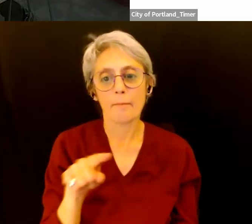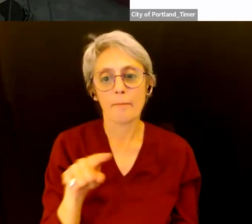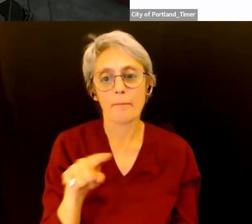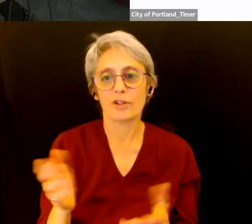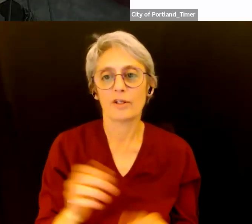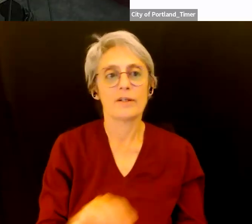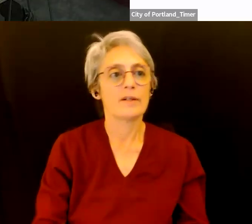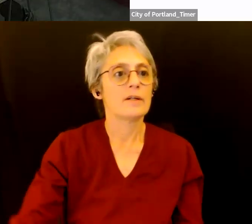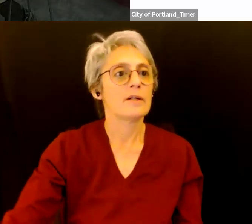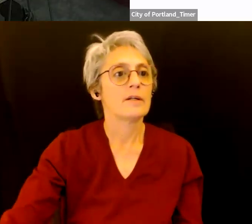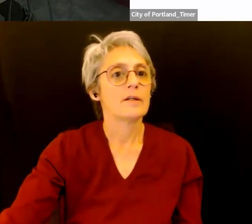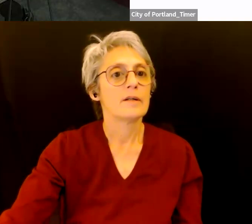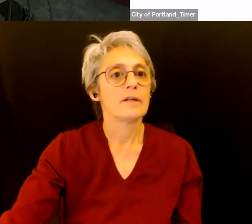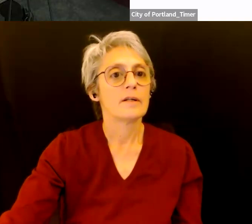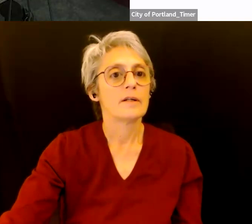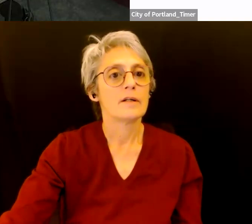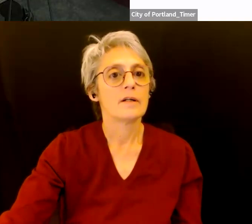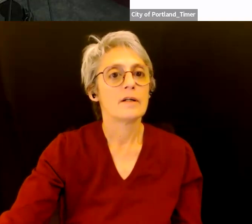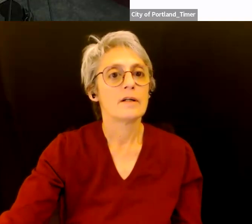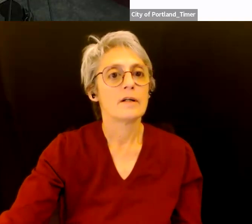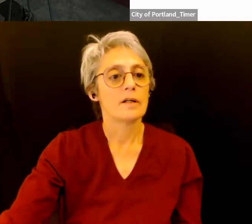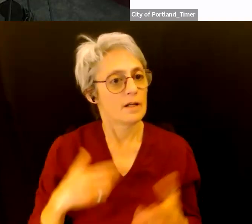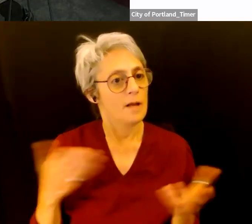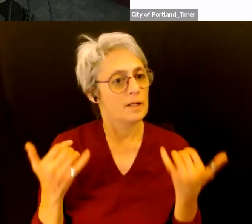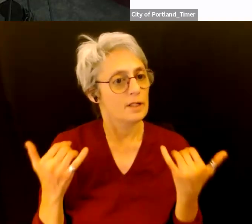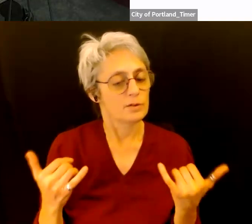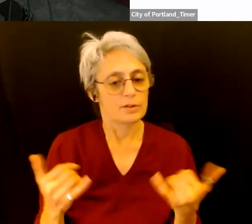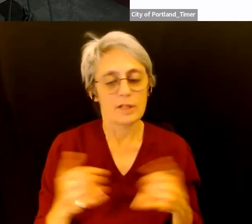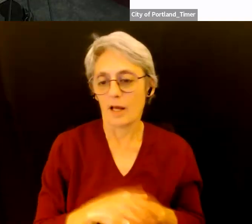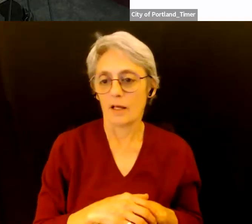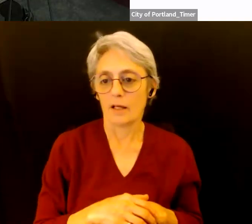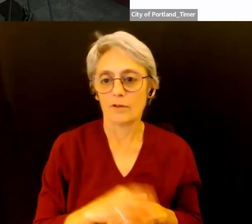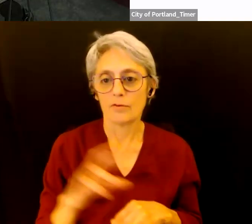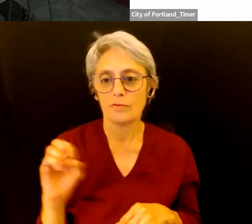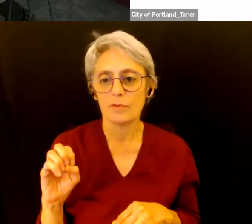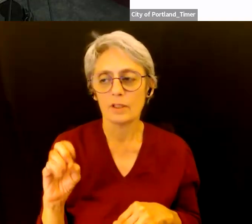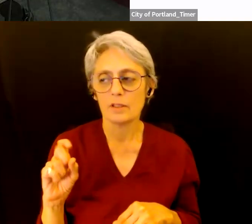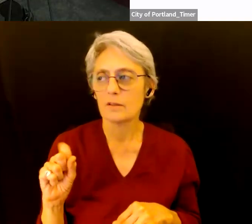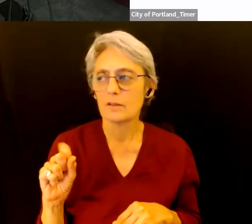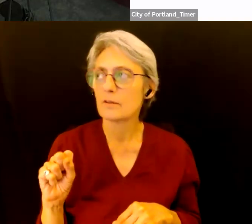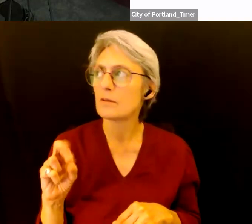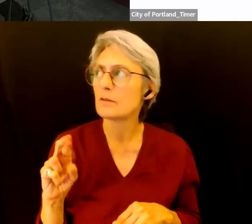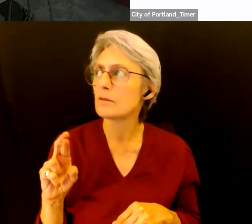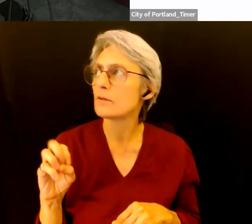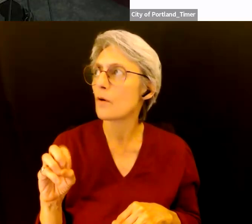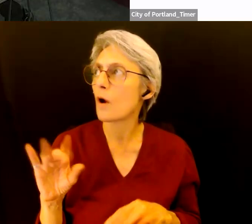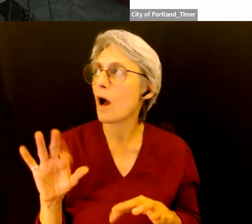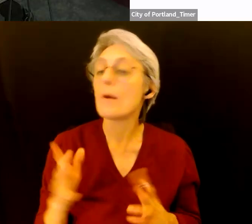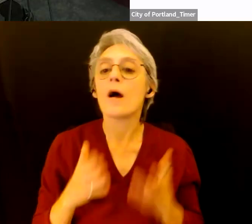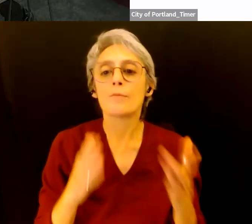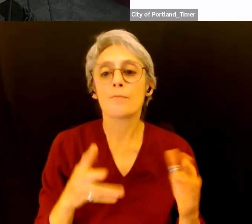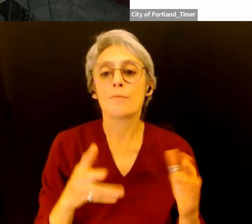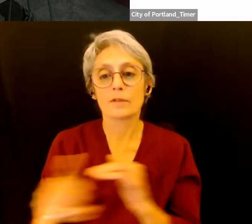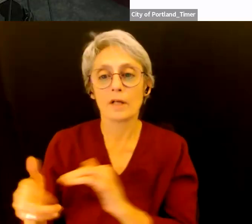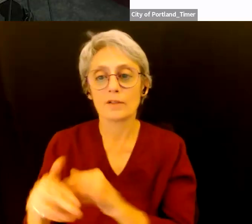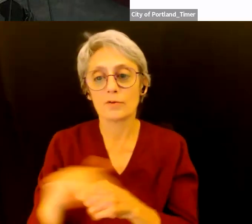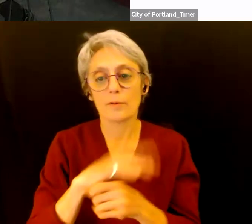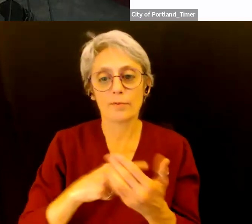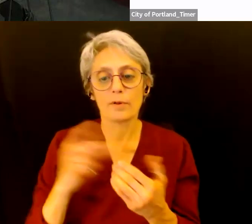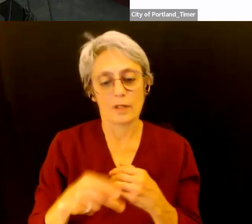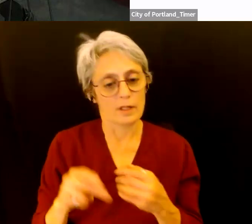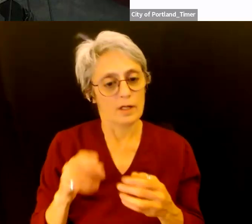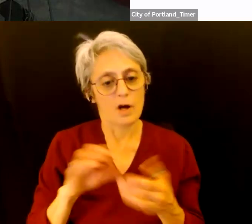I am here today to restore the proposed cuts to the neighborhood program in the Office of Community and Civic Life.